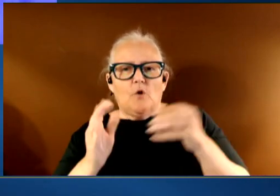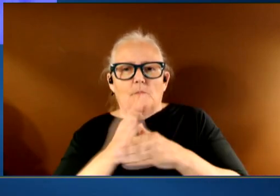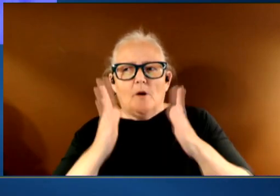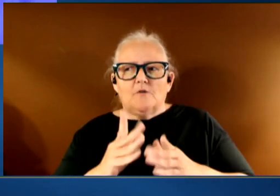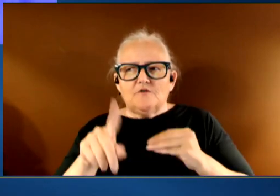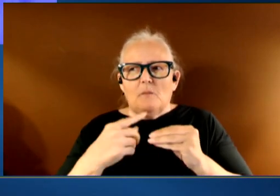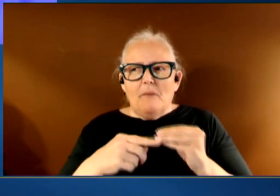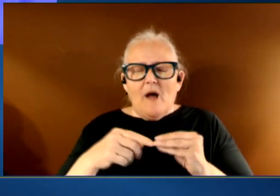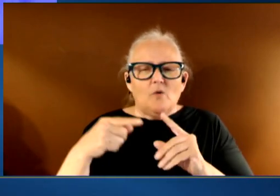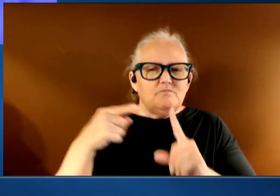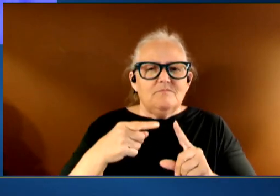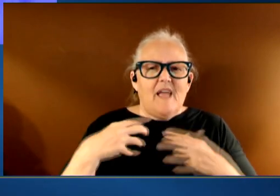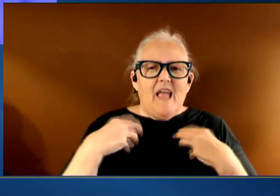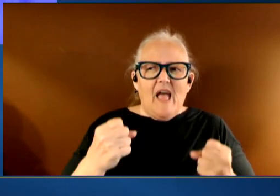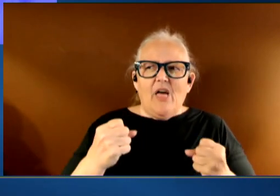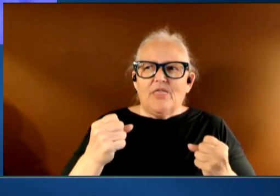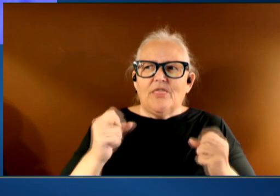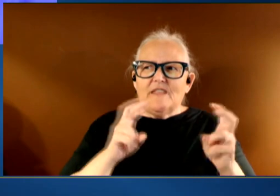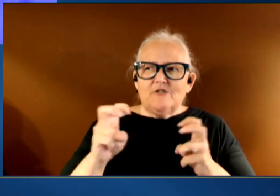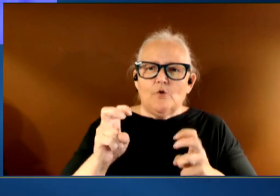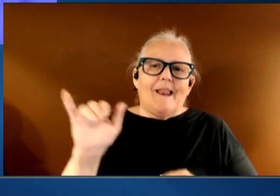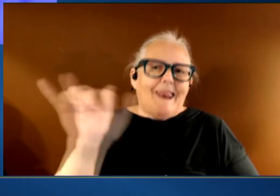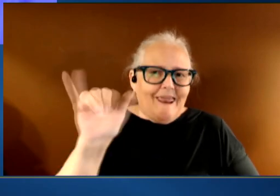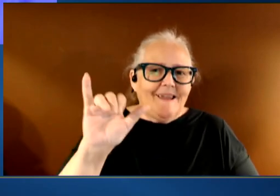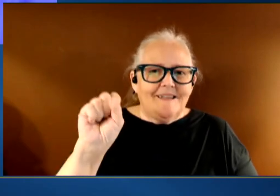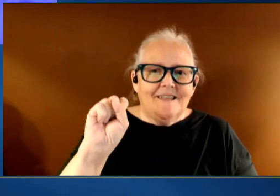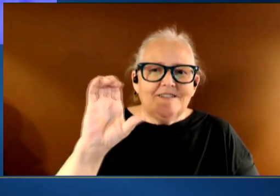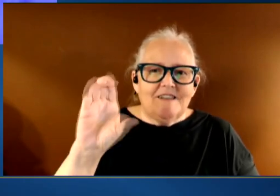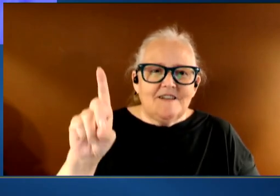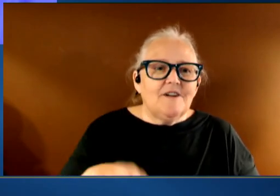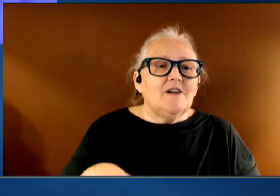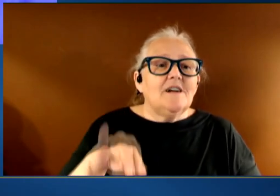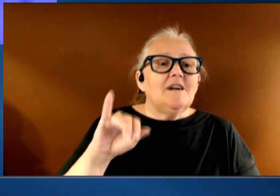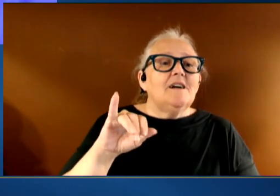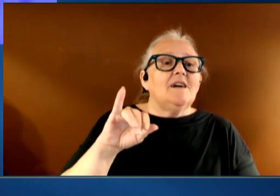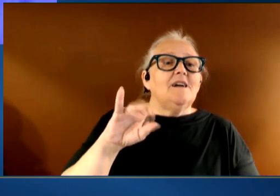as sickle cell disease. Eduardo Cisneros serves as the Principal Deputy Director